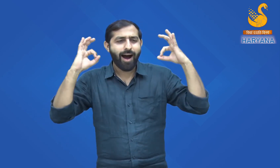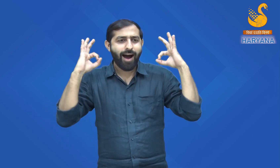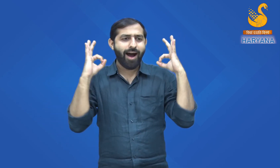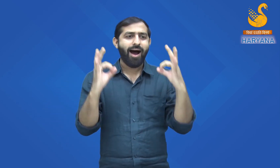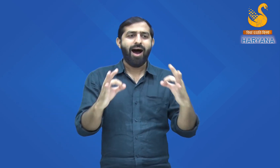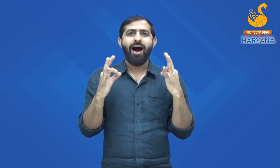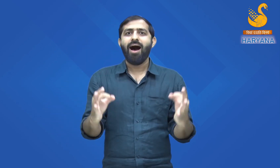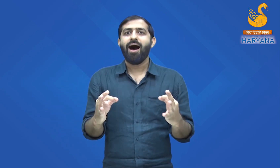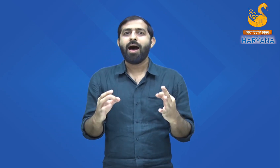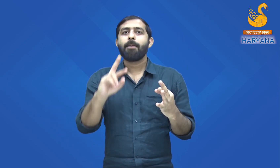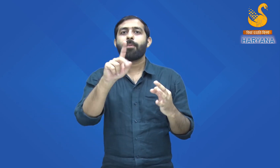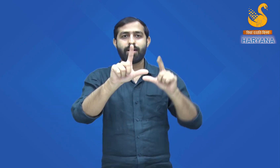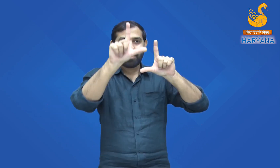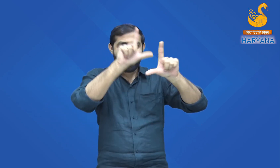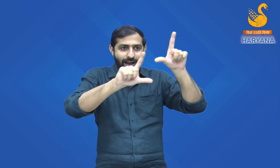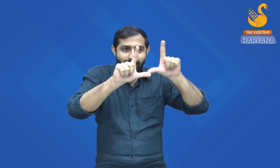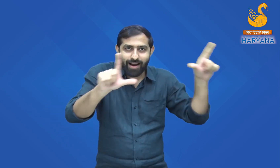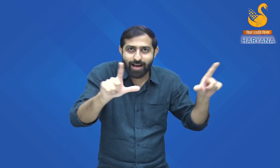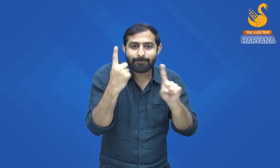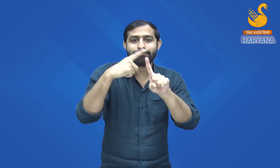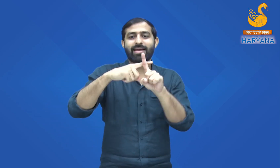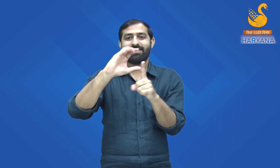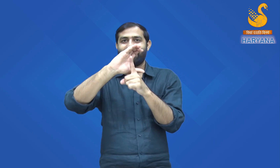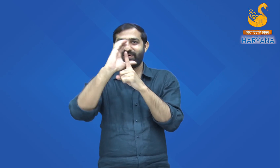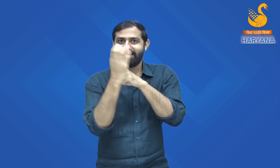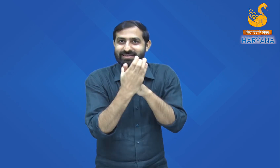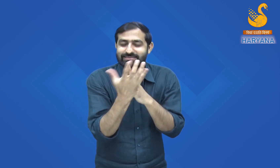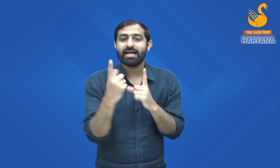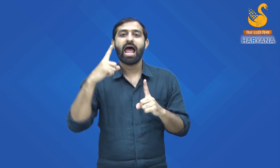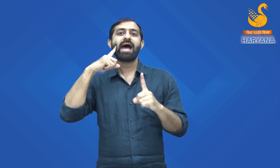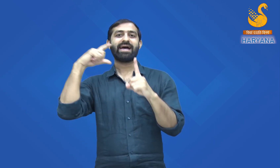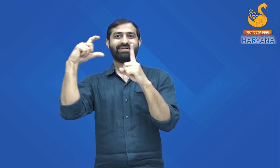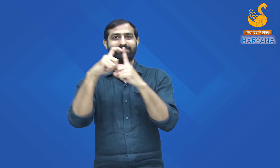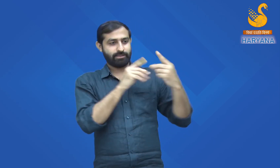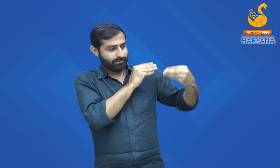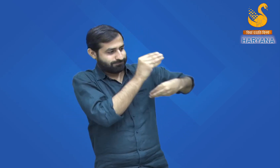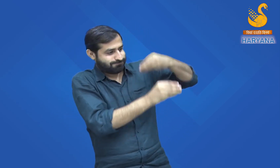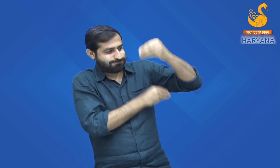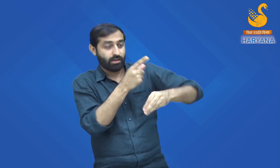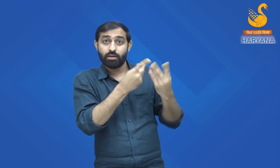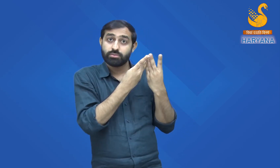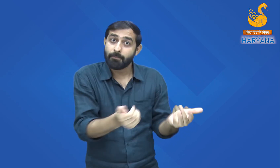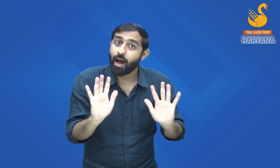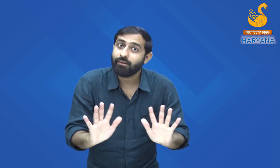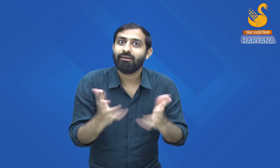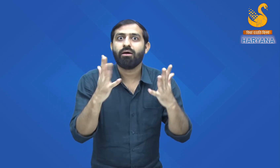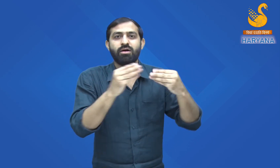we were a free country. So our struggle for independence from British rule was an attempt to redeem and retrieve